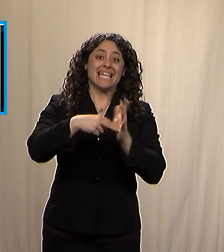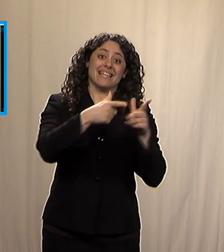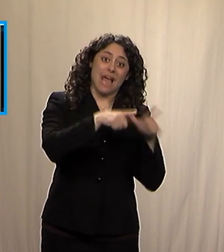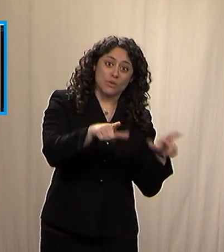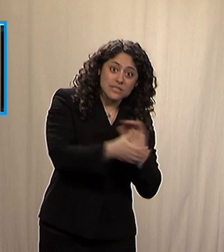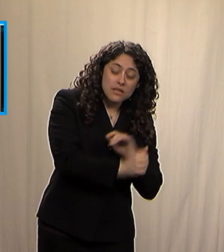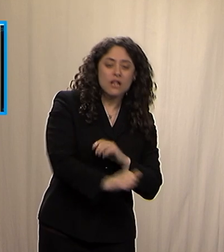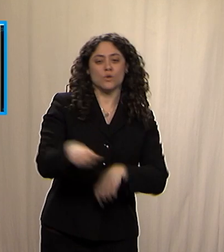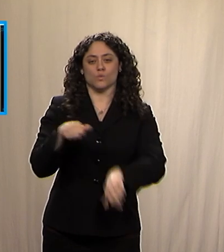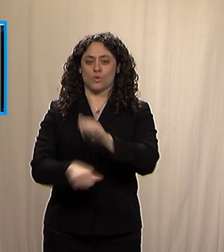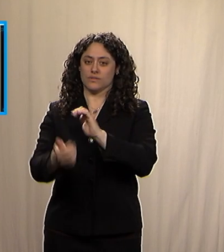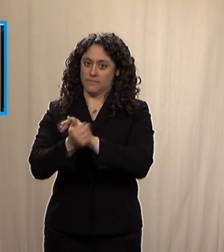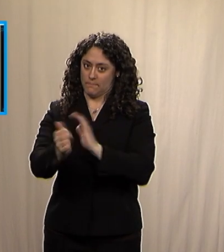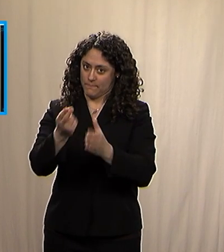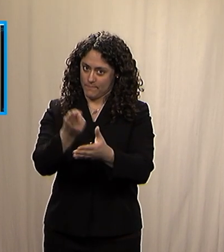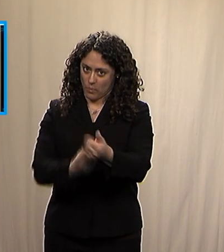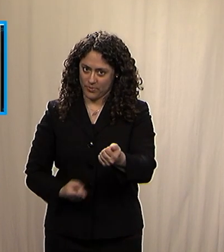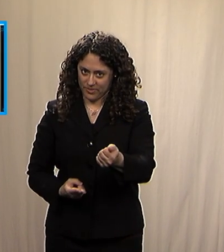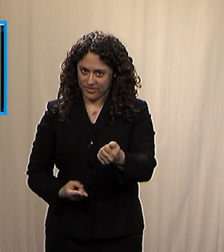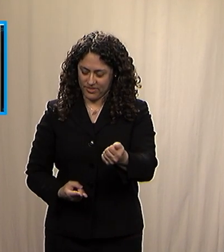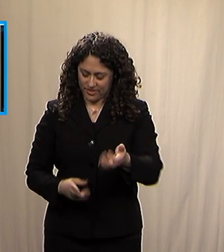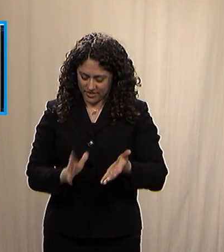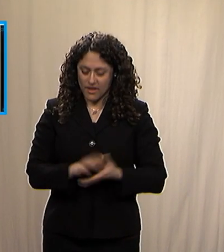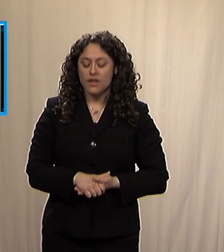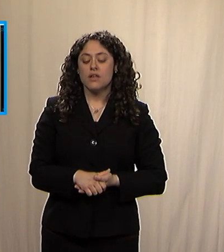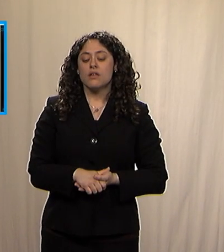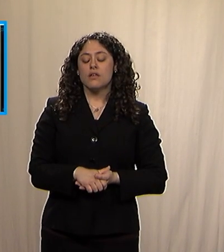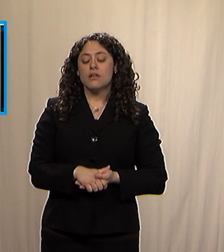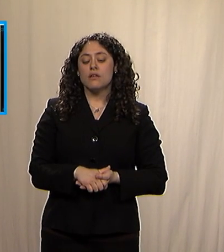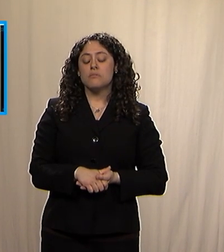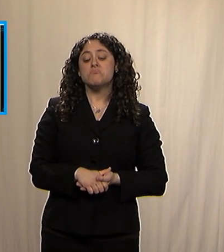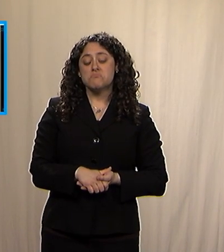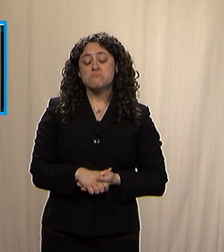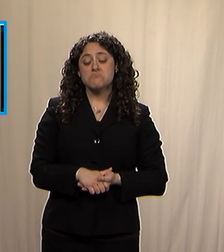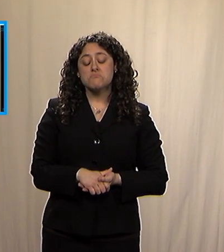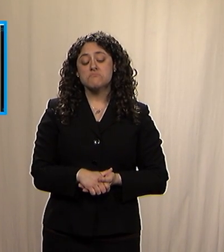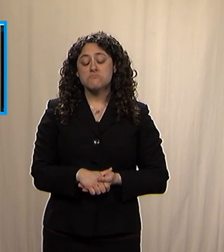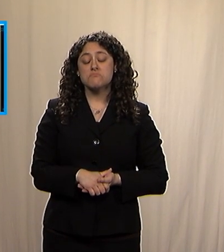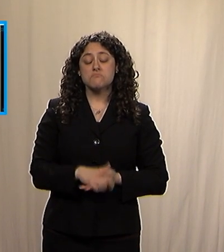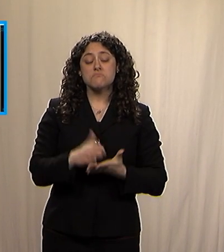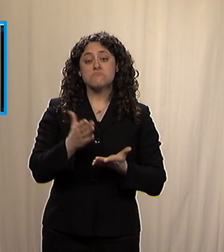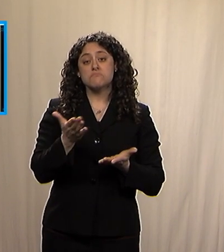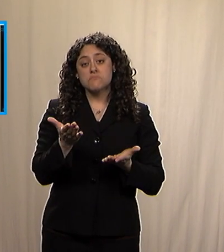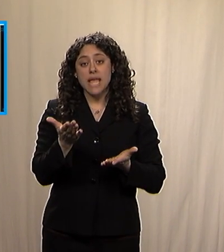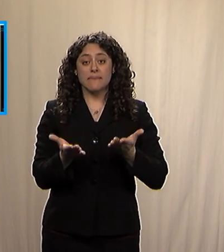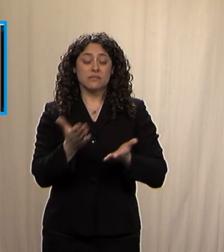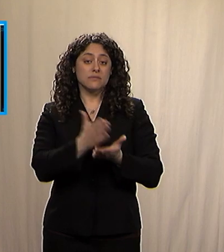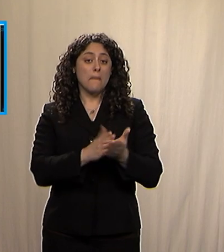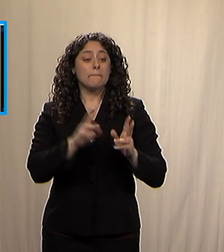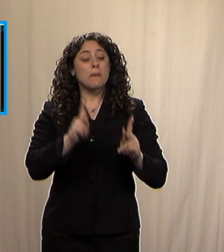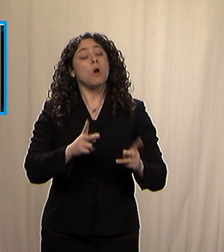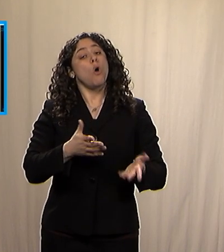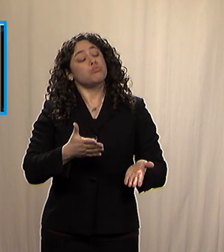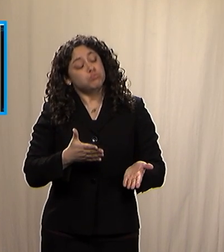That includes linguistic skills and social skills. There are some people who are going to be probably adequate communicators, but might never be